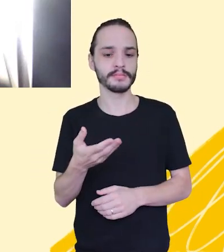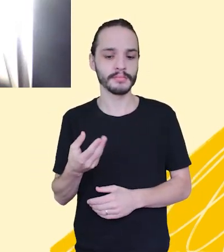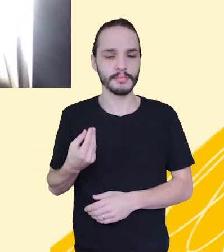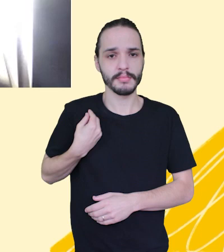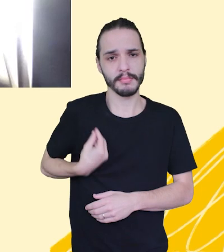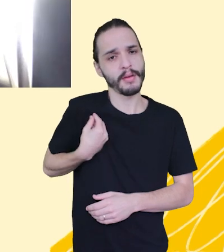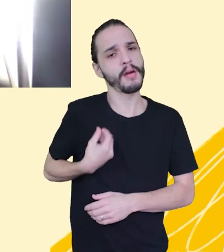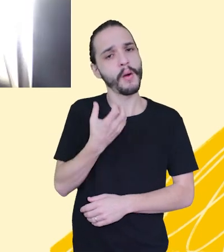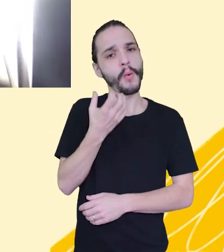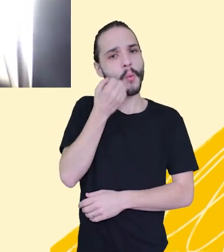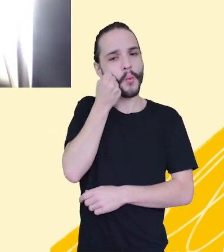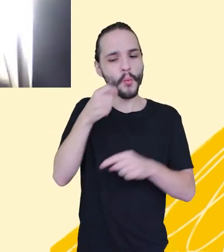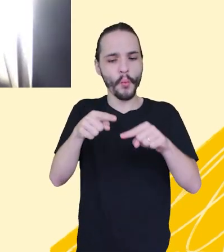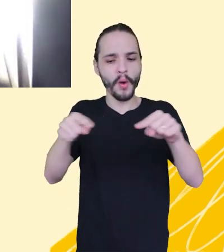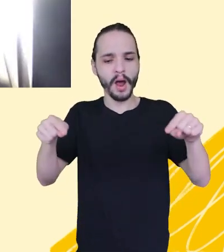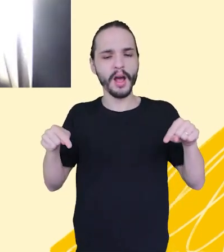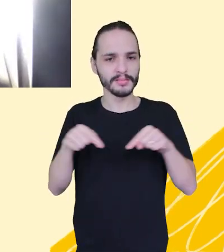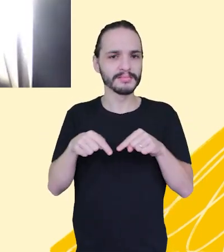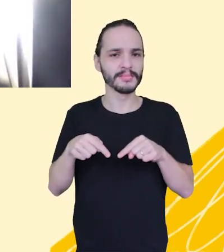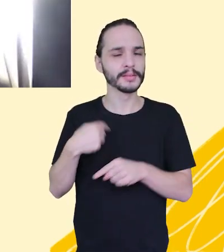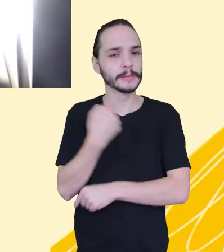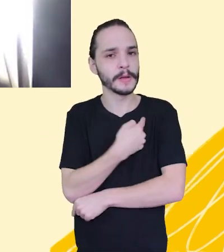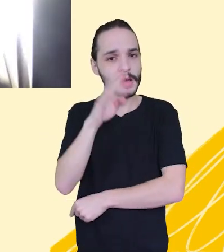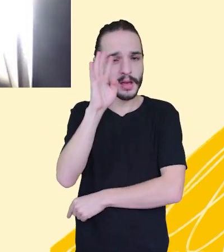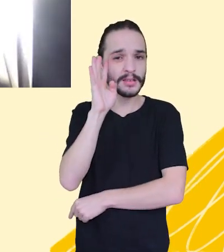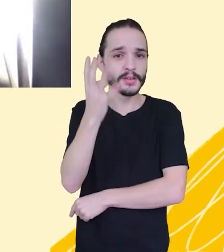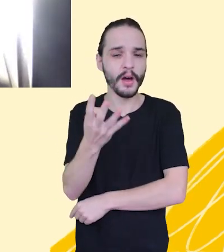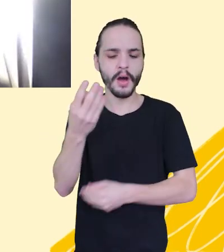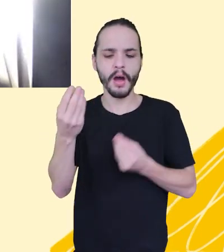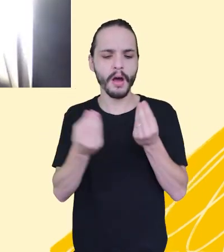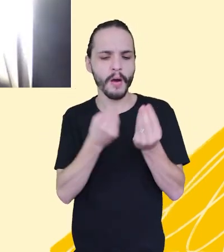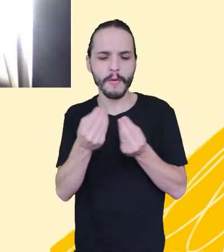And so we had the chance to decide where was what: